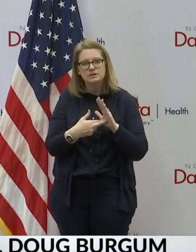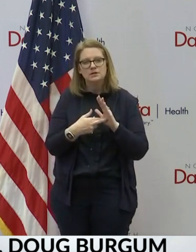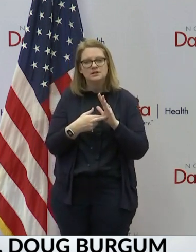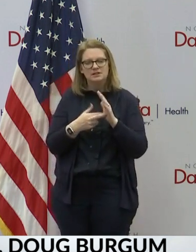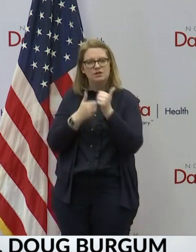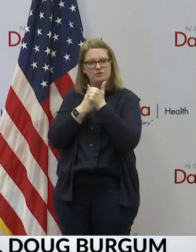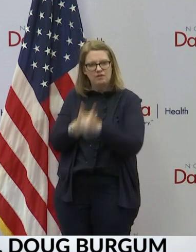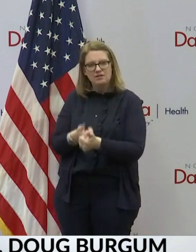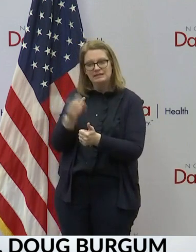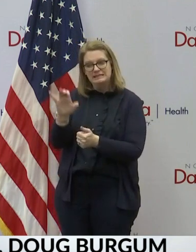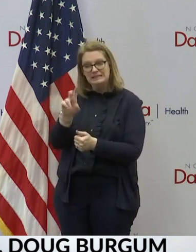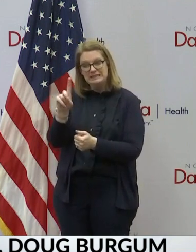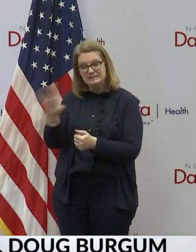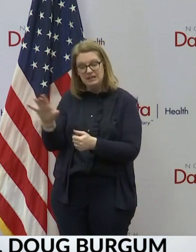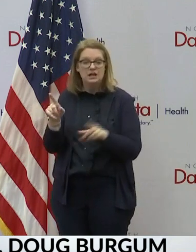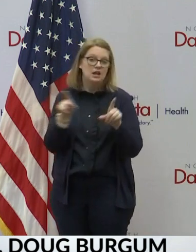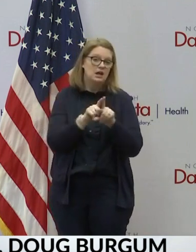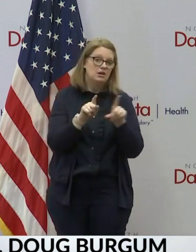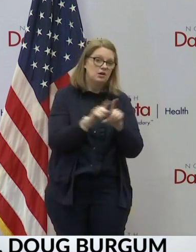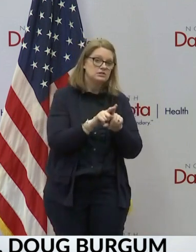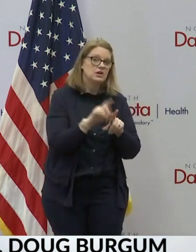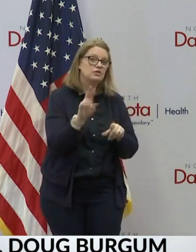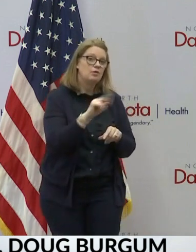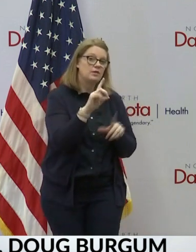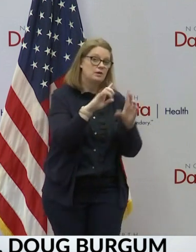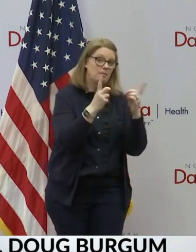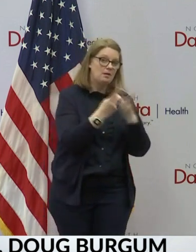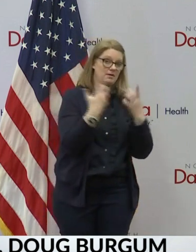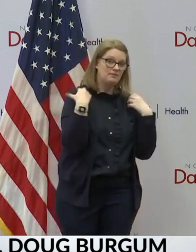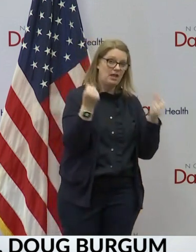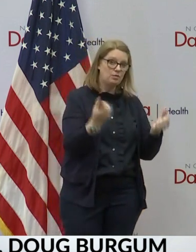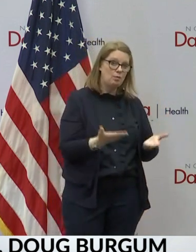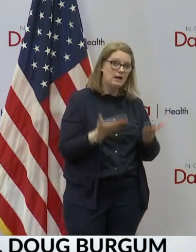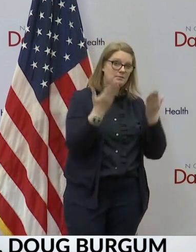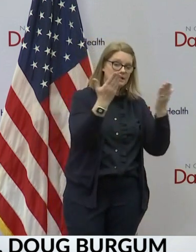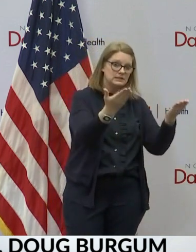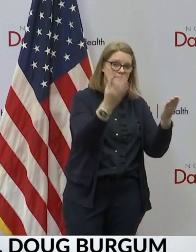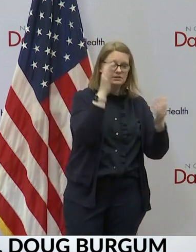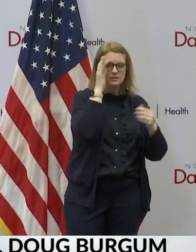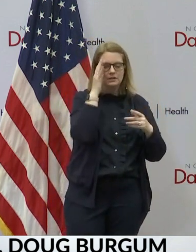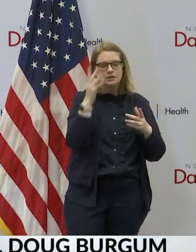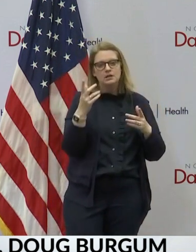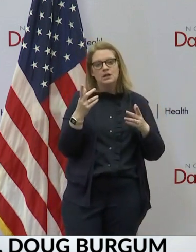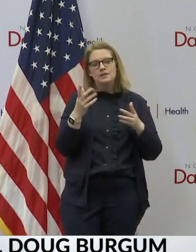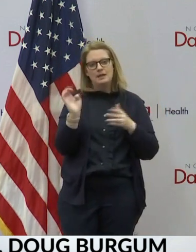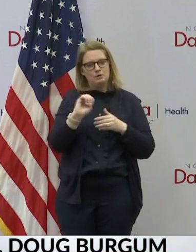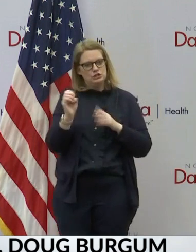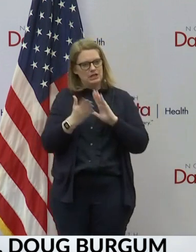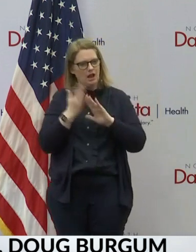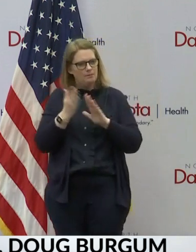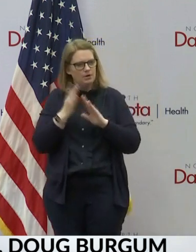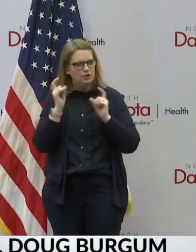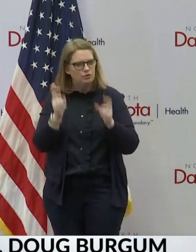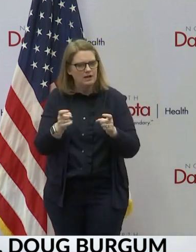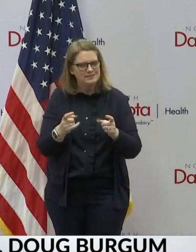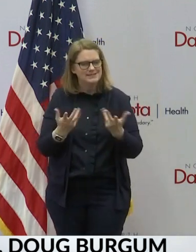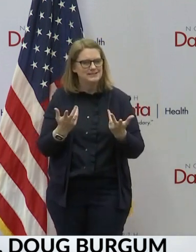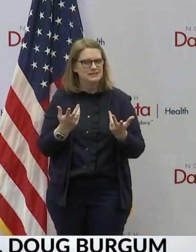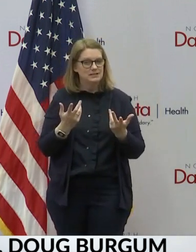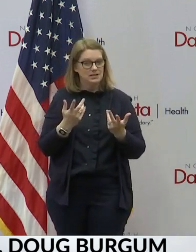EARLIER IN LATE MARCH, AND WE DID THAT, ANNOUNCING MODIFIED OPERATING PRACTICES ALIGNING WITH THE CDC AND OUR OWN NORTH DAKOTA DEPARTMENT OF